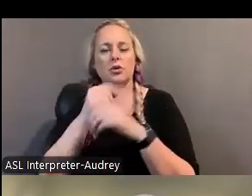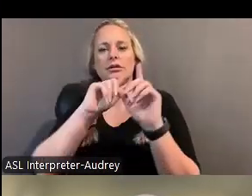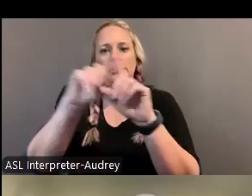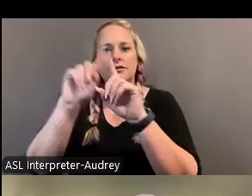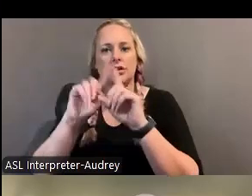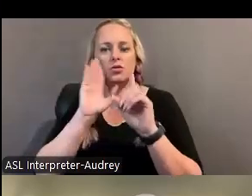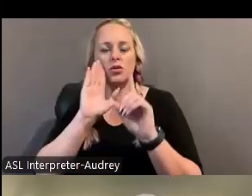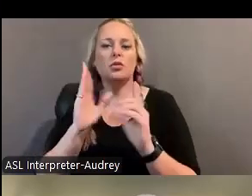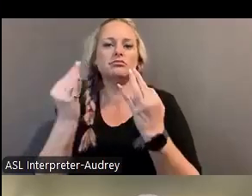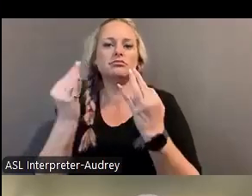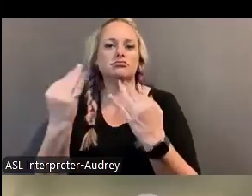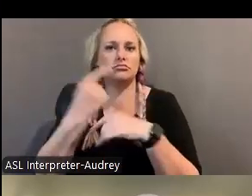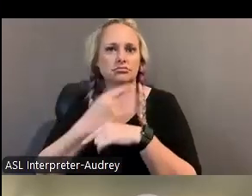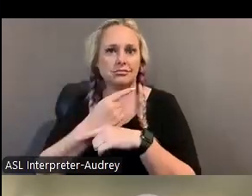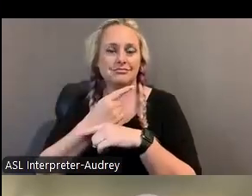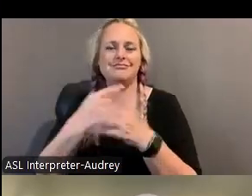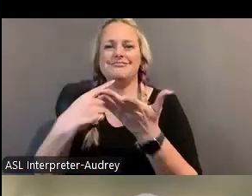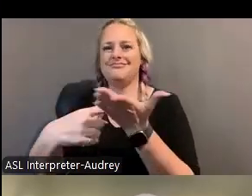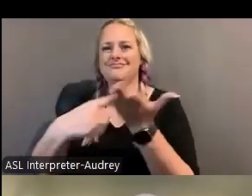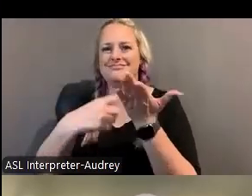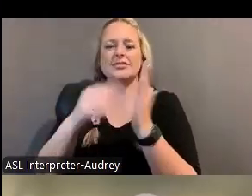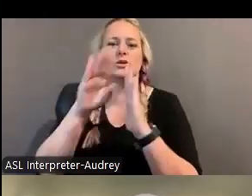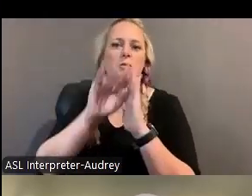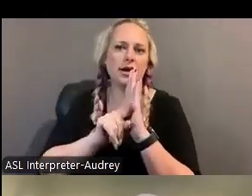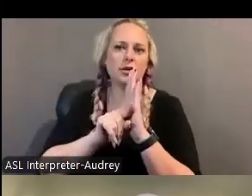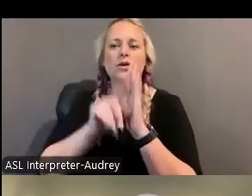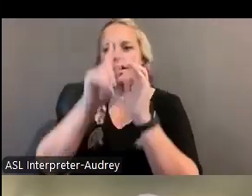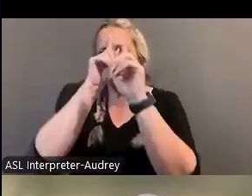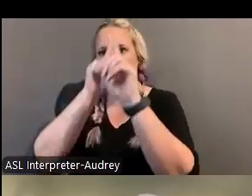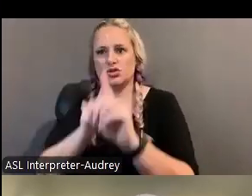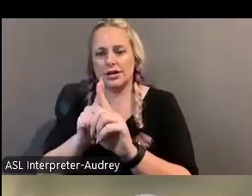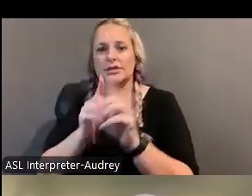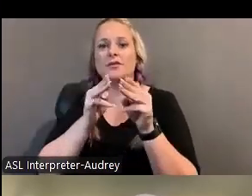today. So the background, the objectives, the methods, the analysis, the results,